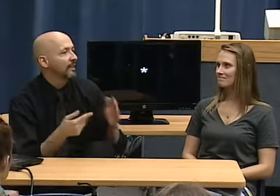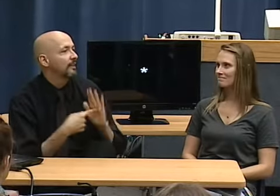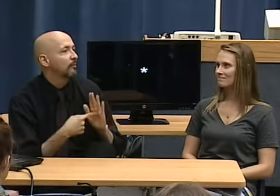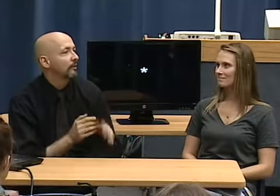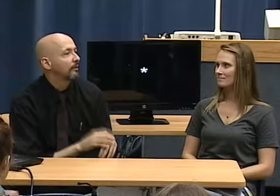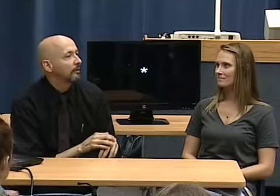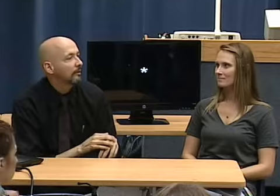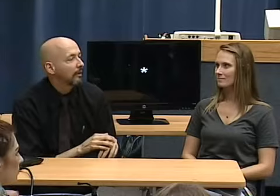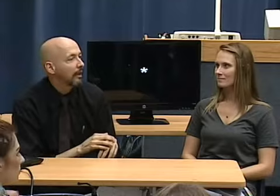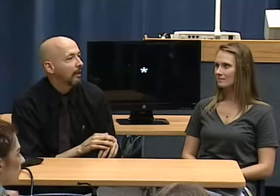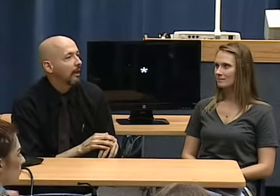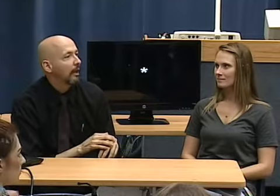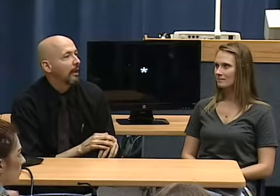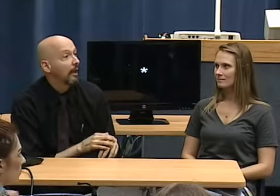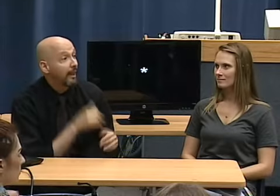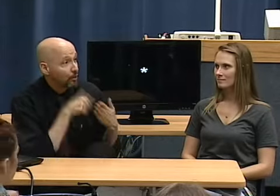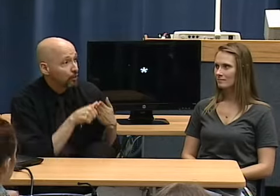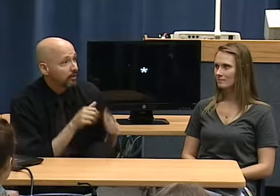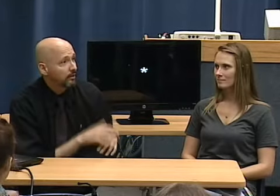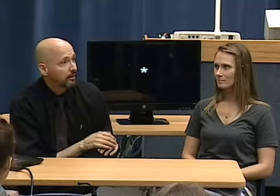Give me an example. Do you remember?